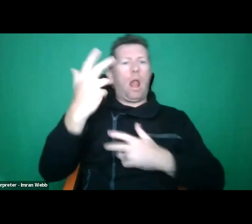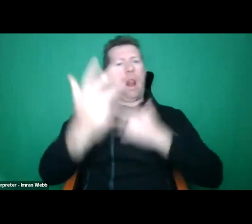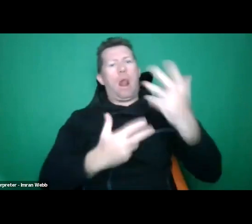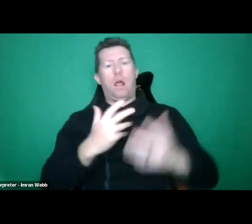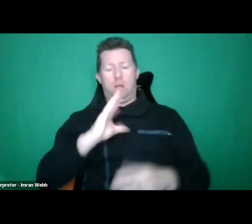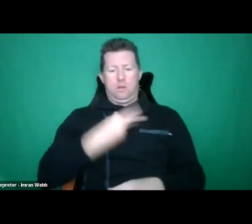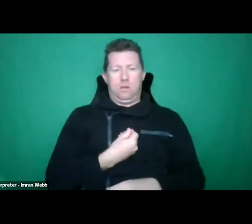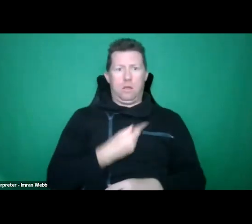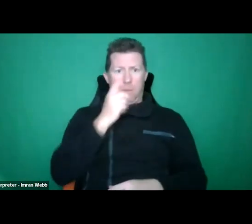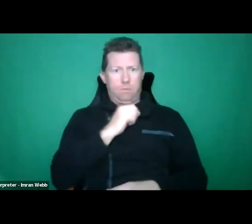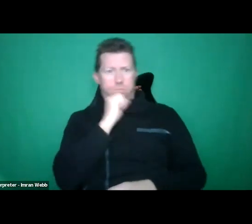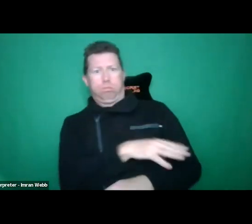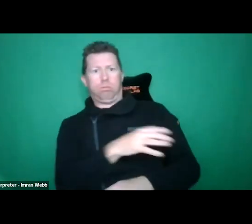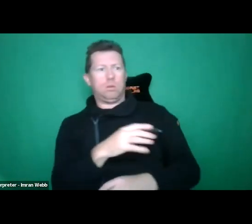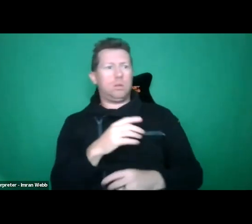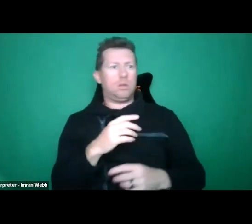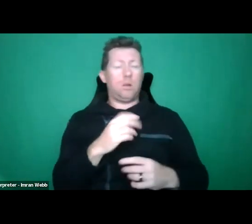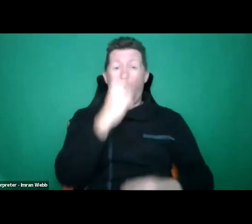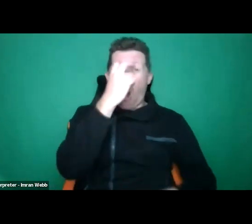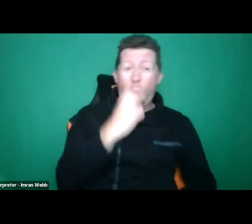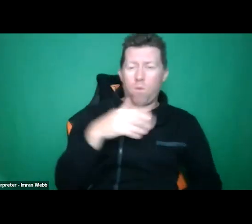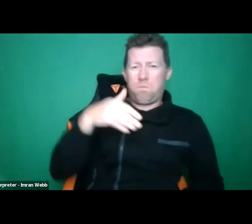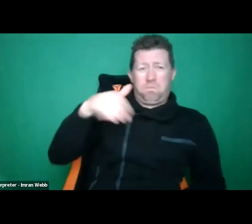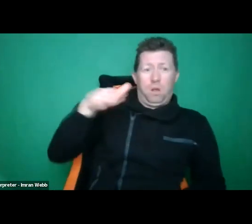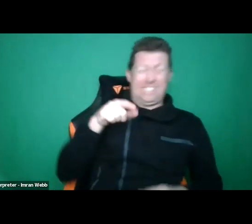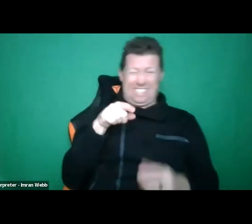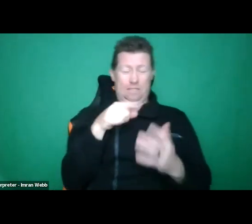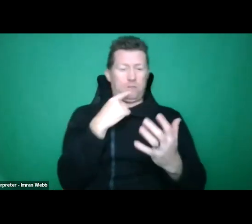There are other things that contribute and conspire